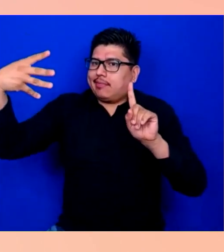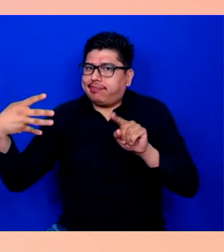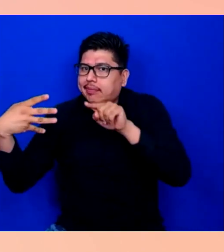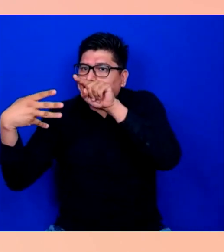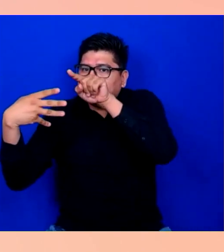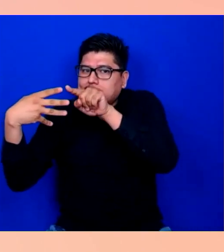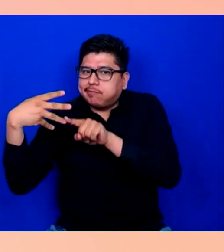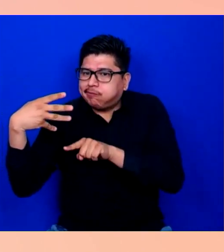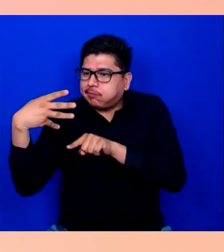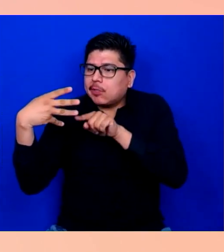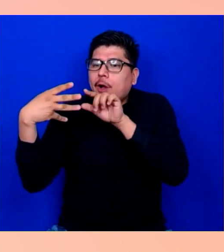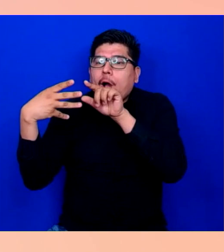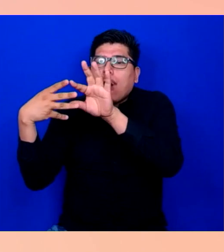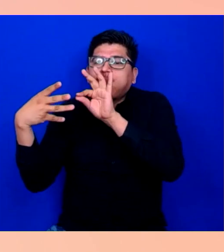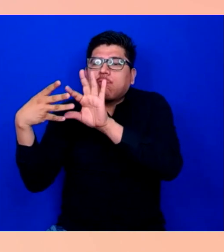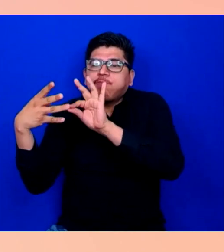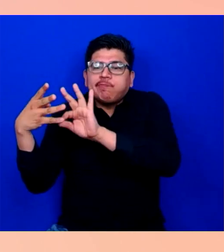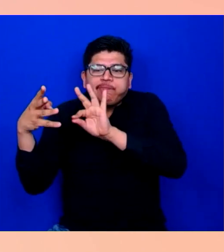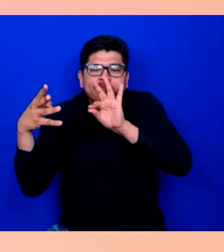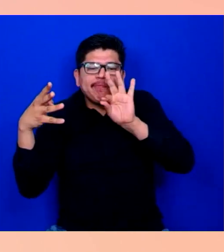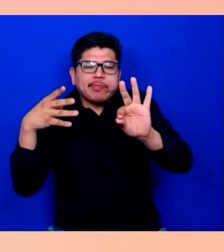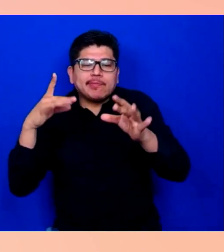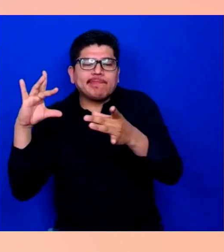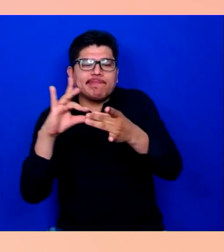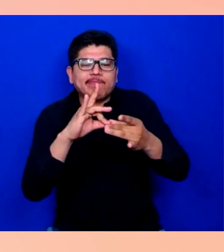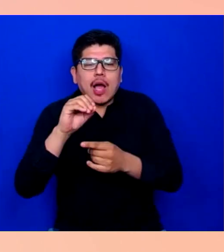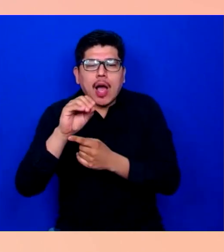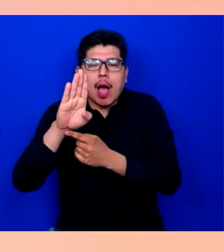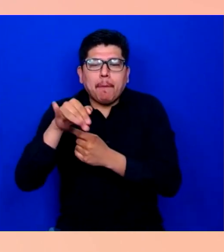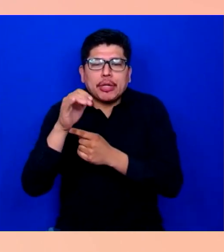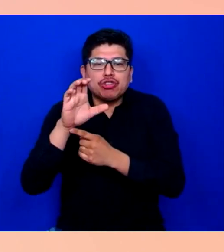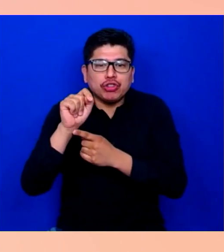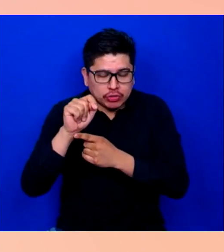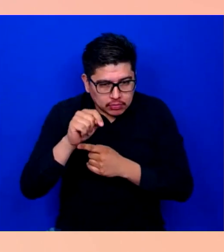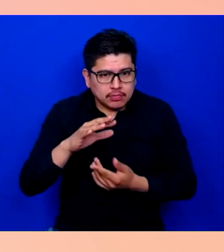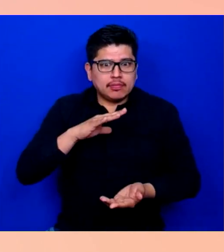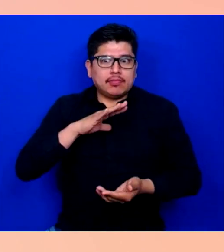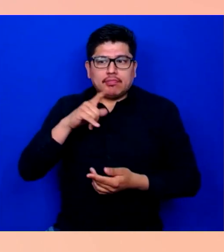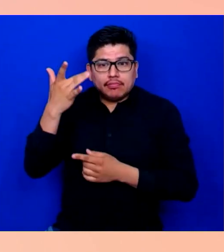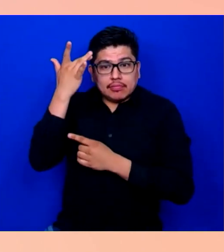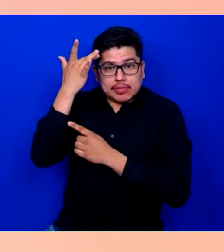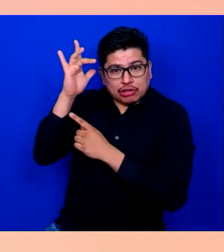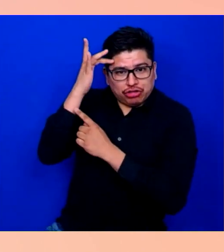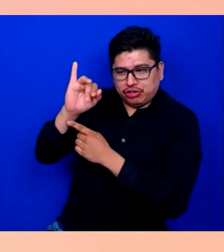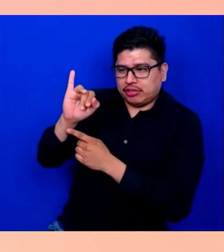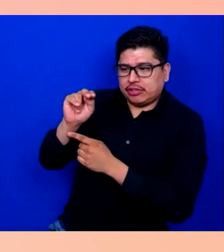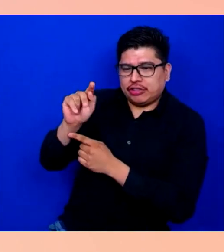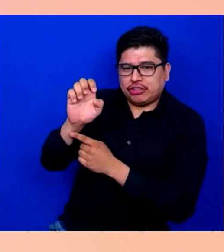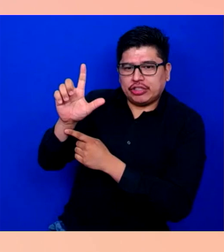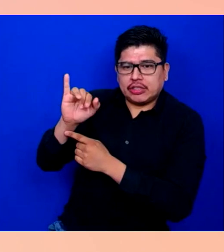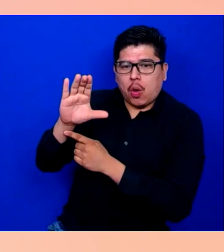But Intellicode in 2023 is going even further than that. As I go through this demo,